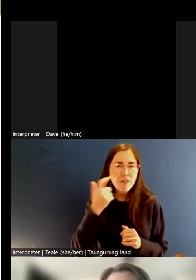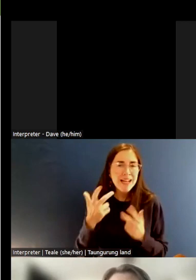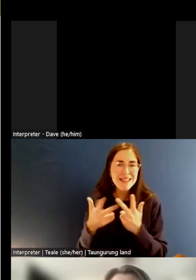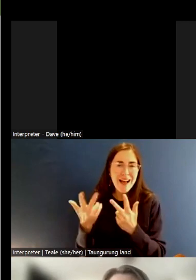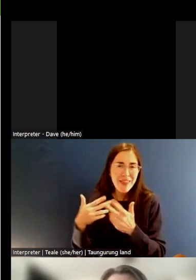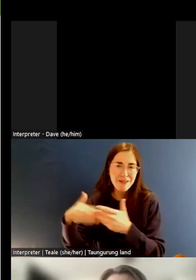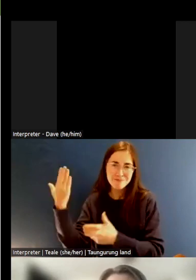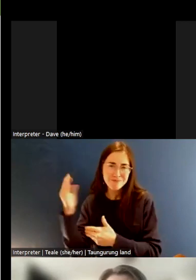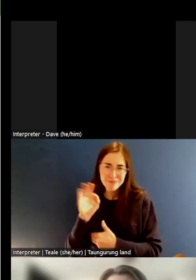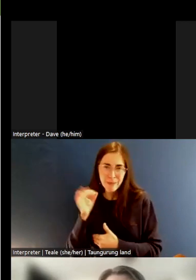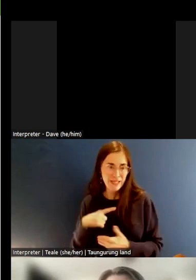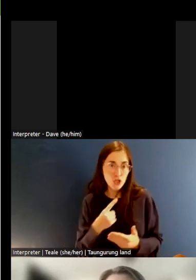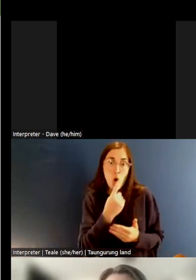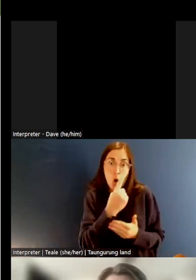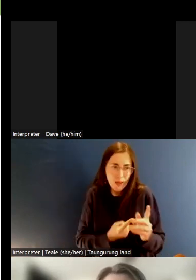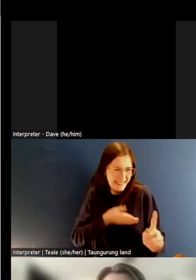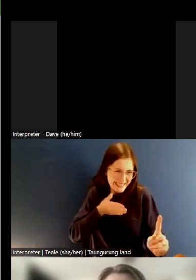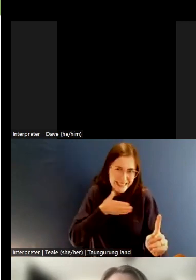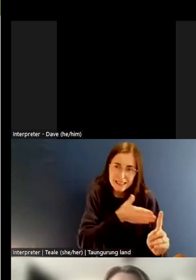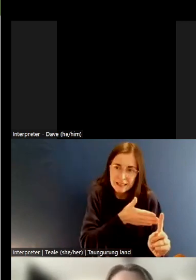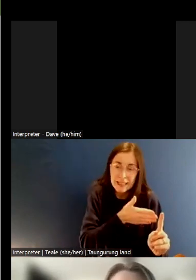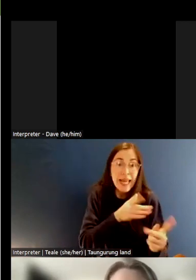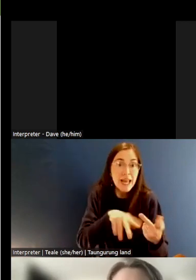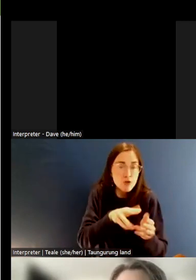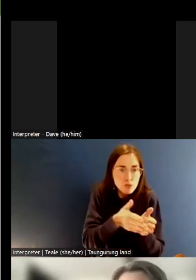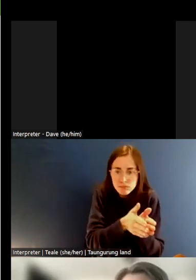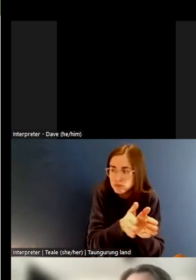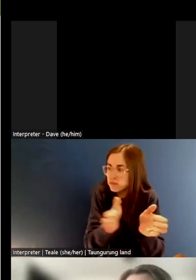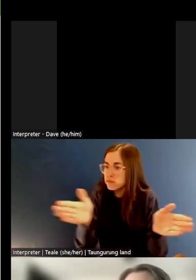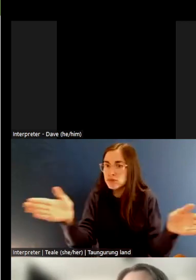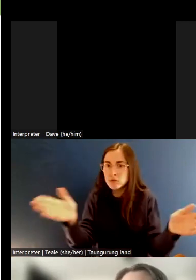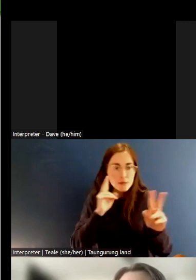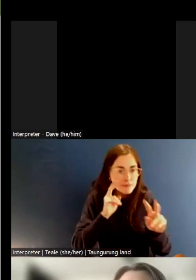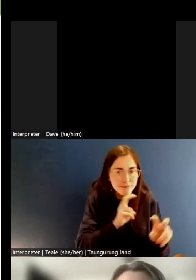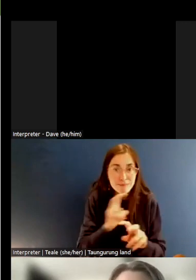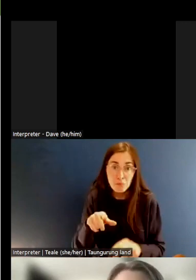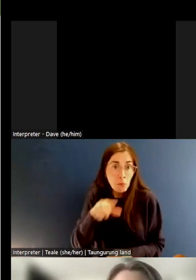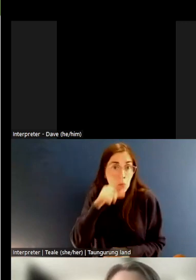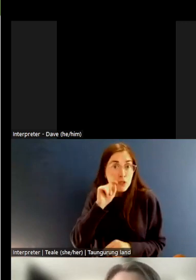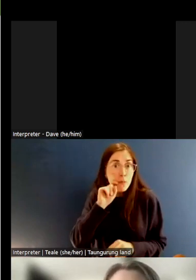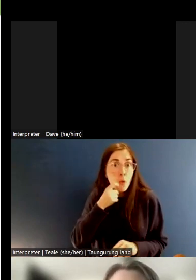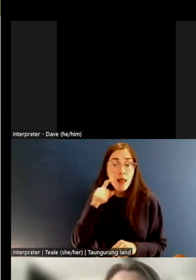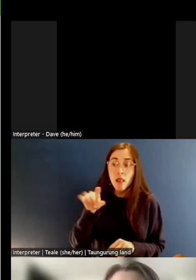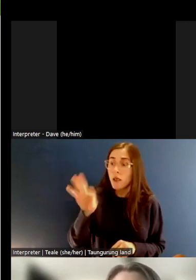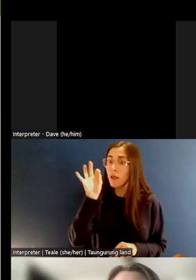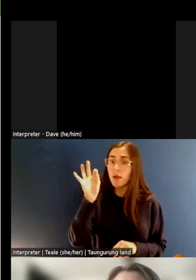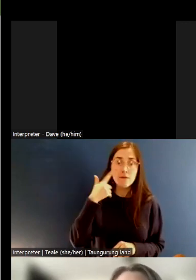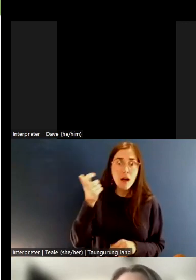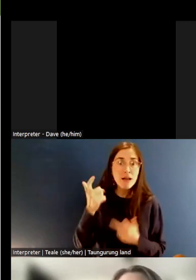whereas if you cast the net wider, you are risking, I guess, finding variants in other genes